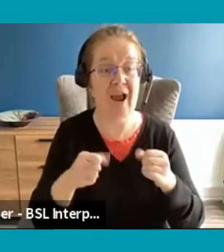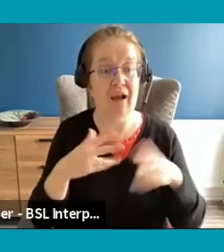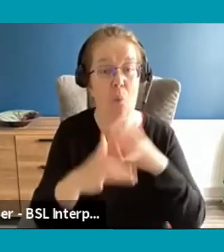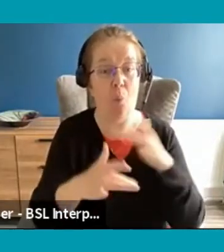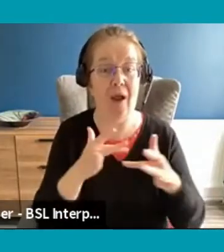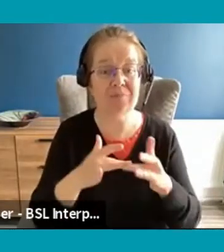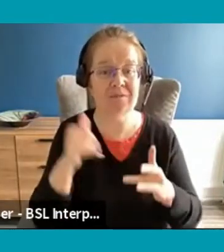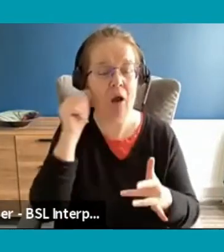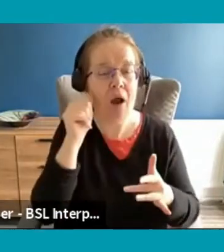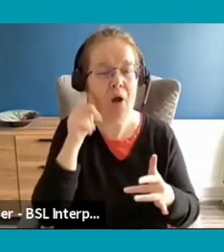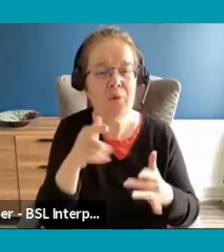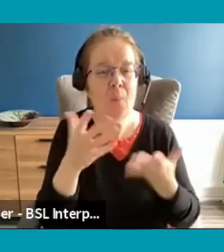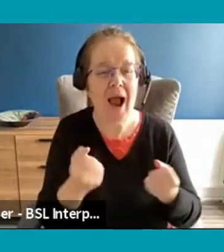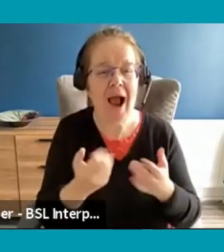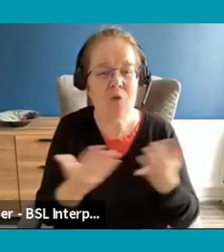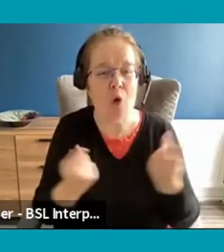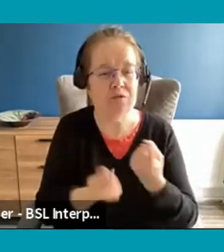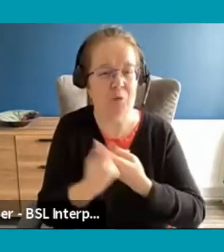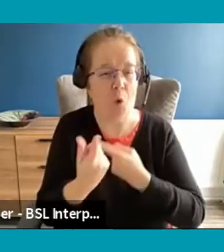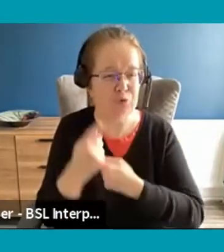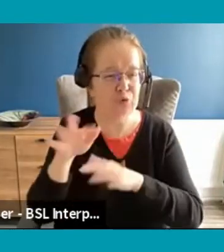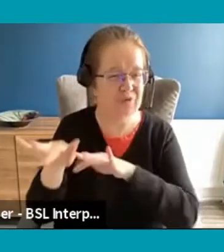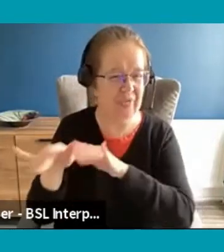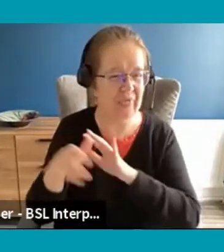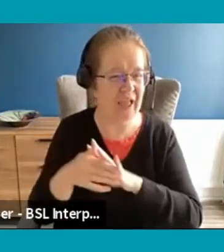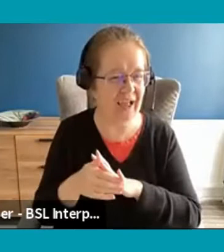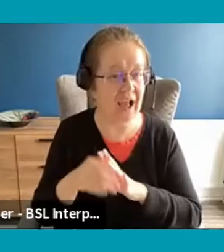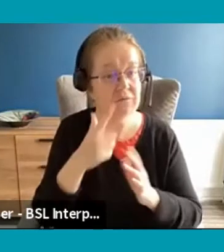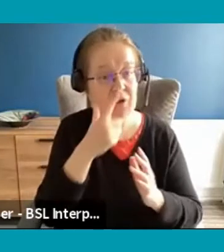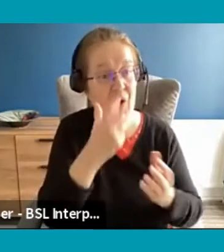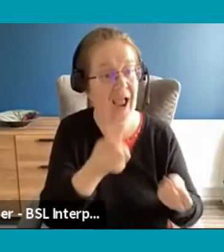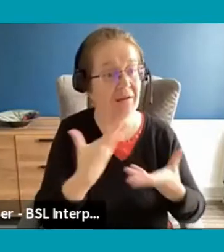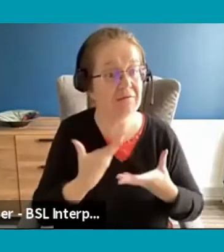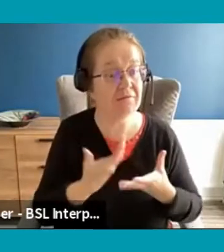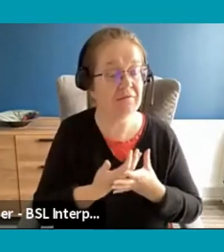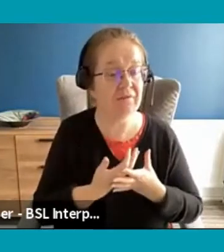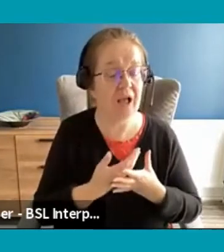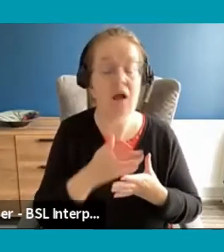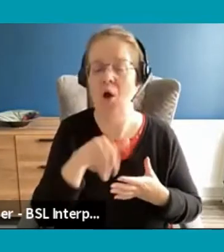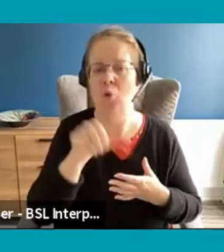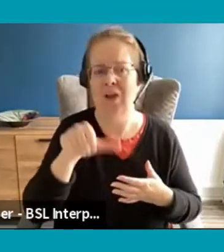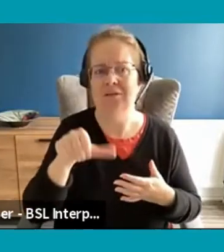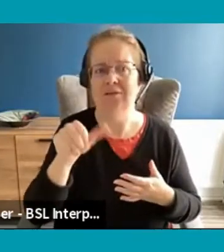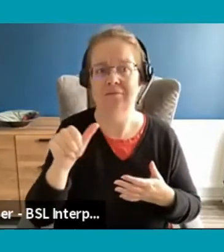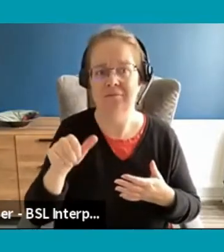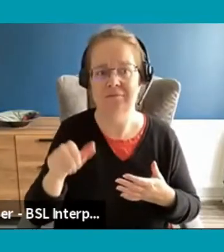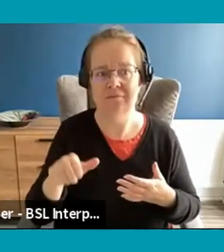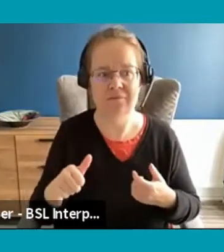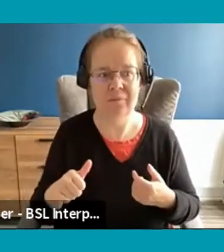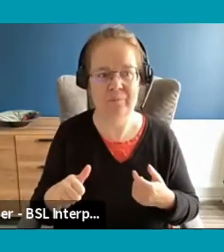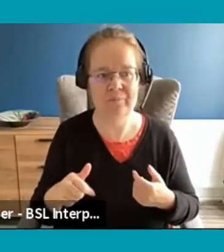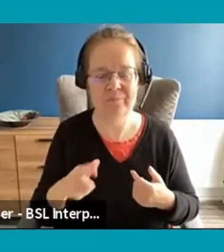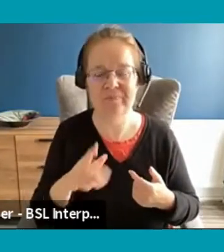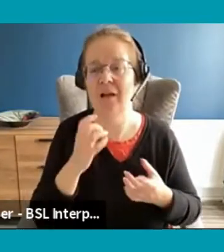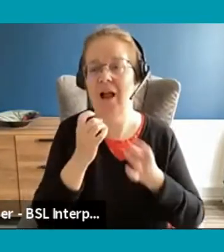got lots of opportunities there. Can you tell us? Yeah, it would be very difficult Rosa